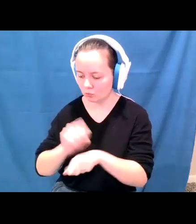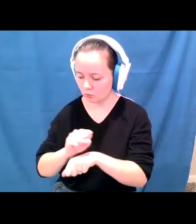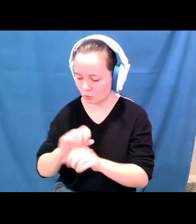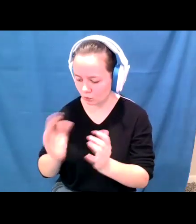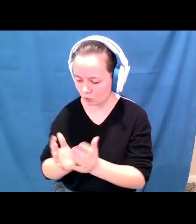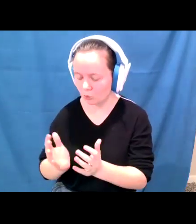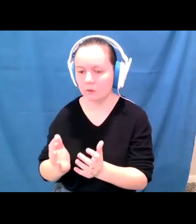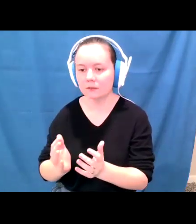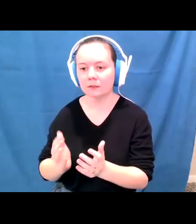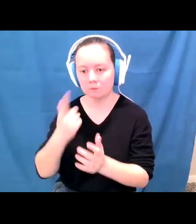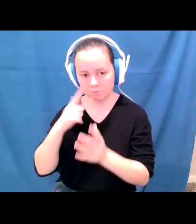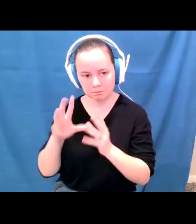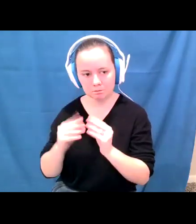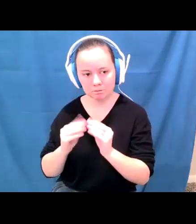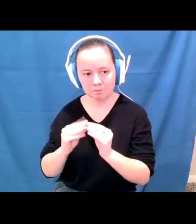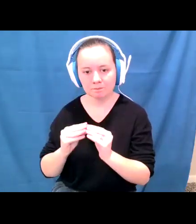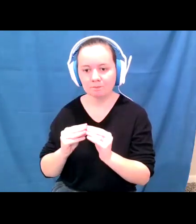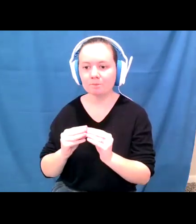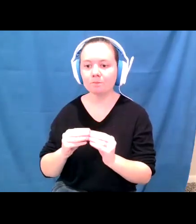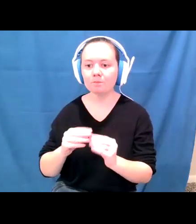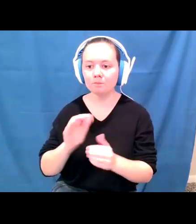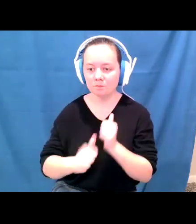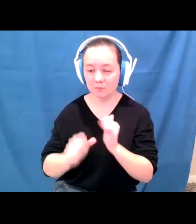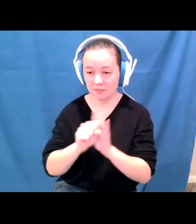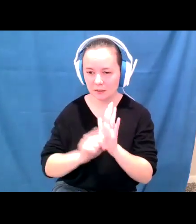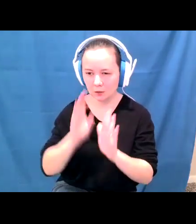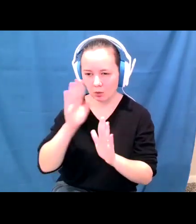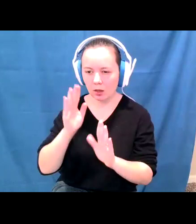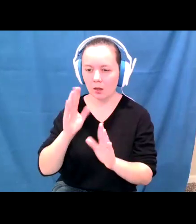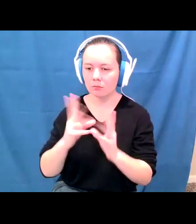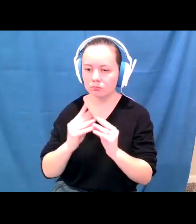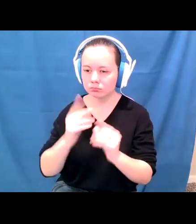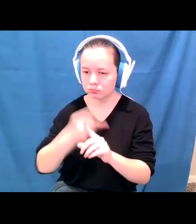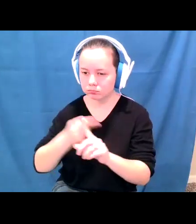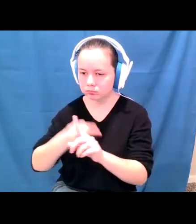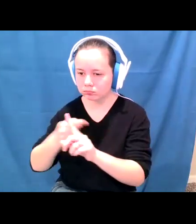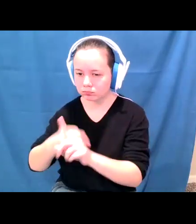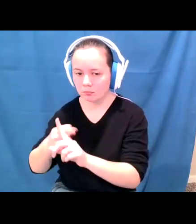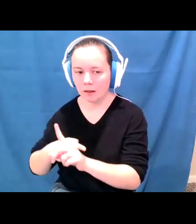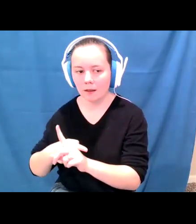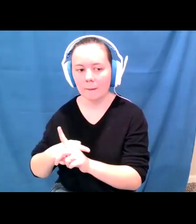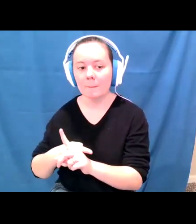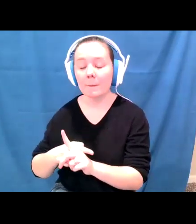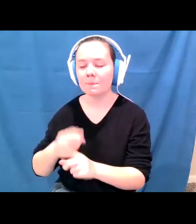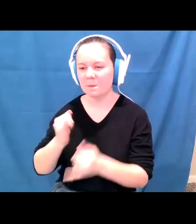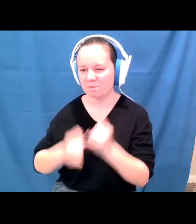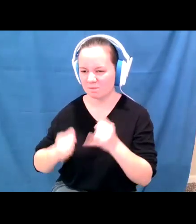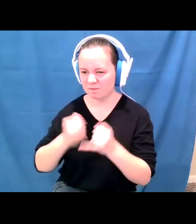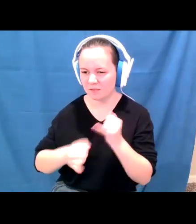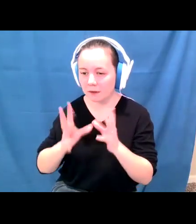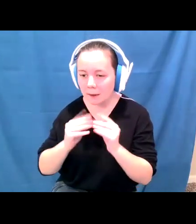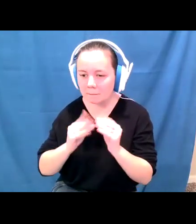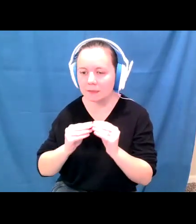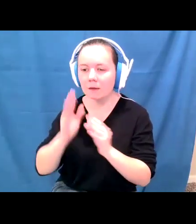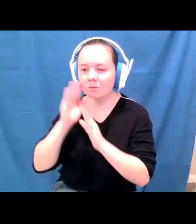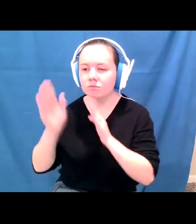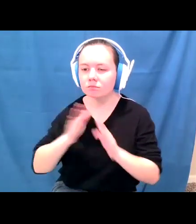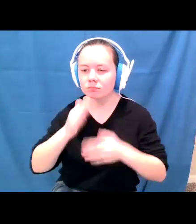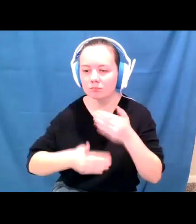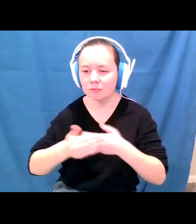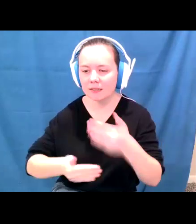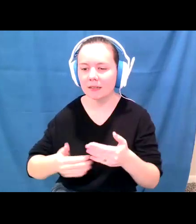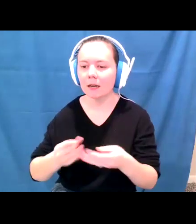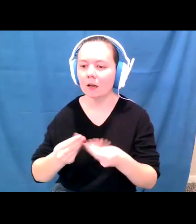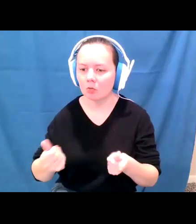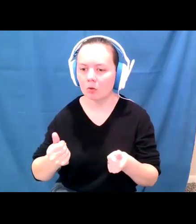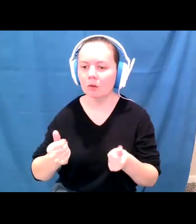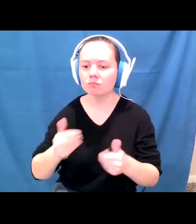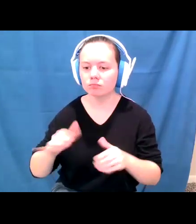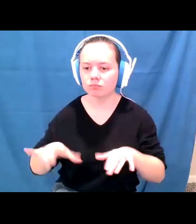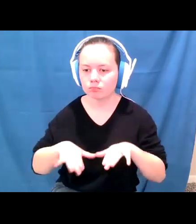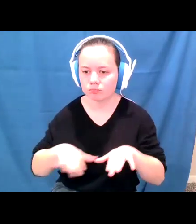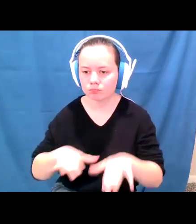The lead from every state will meet monthly with the leads from the other states. And then, lastly, we have a final meeting to plan for next steps and kind of close out activities at the end of December.